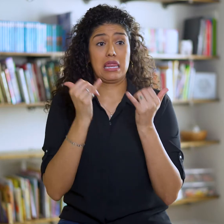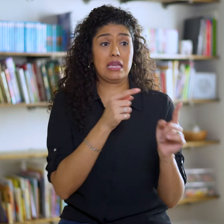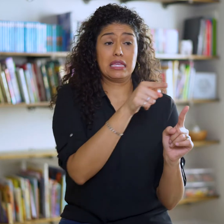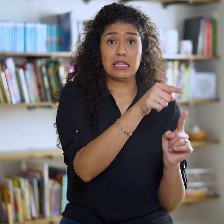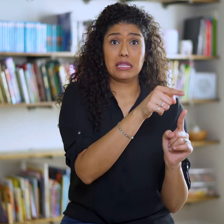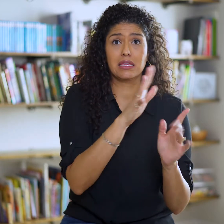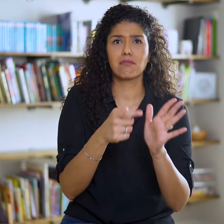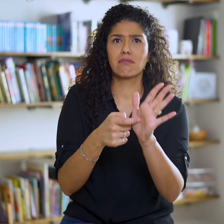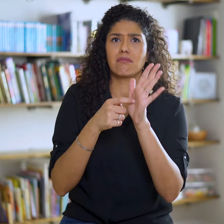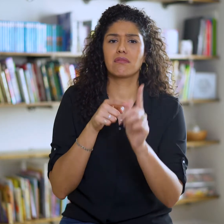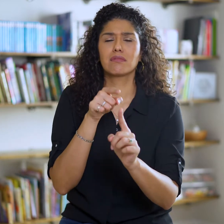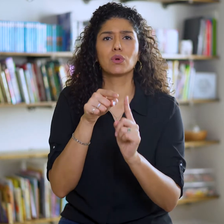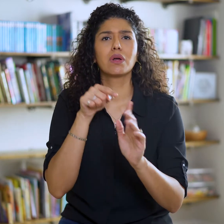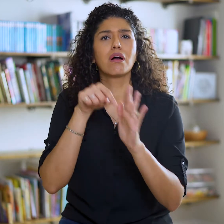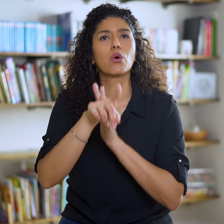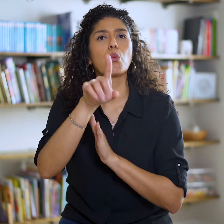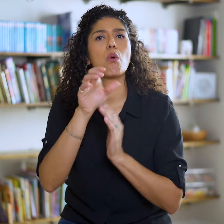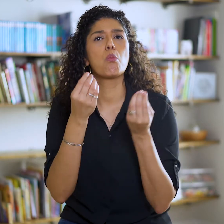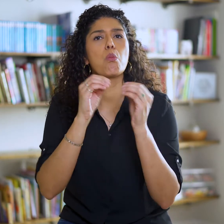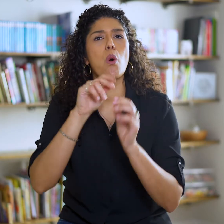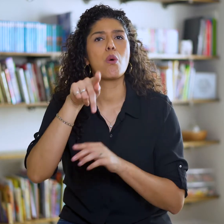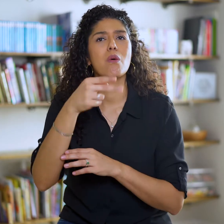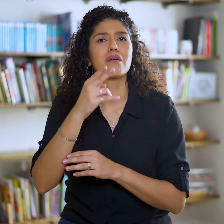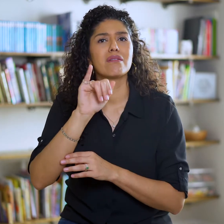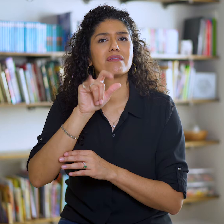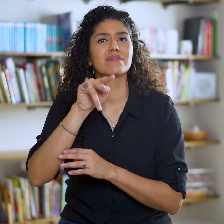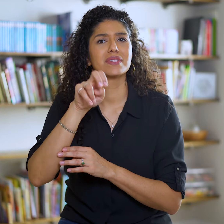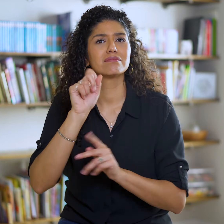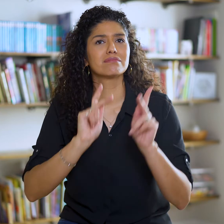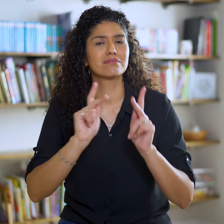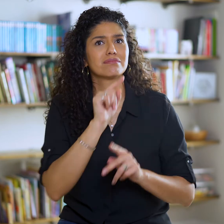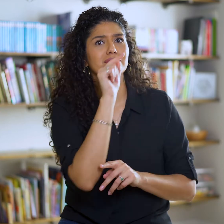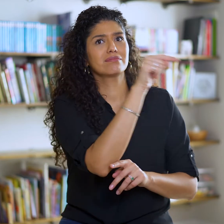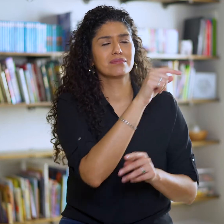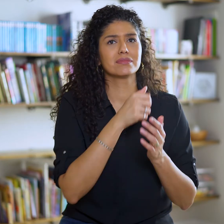and now he’s requiring 100 more Philistines be killed